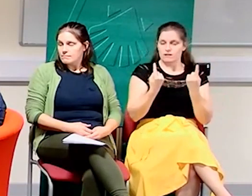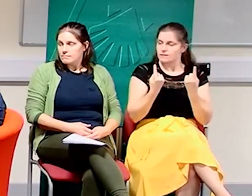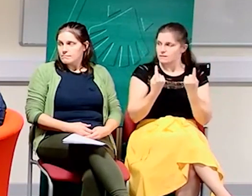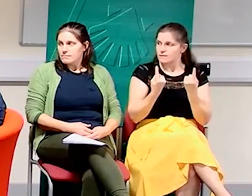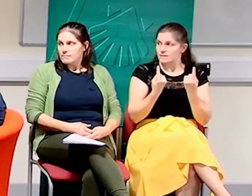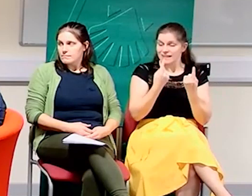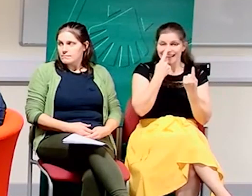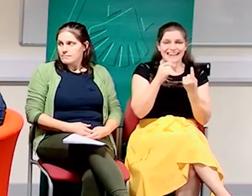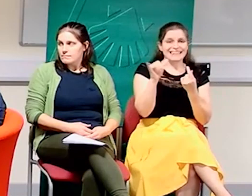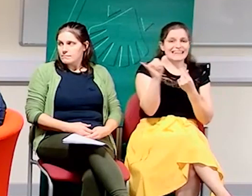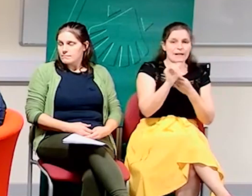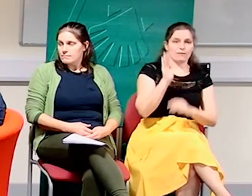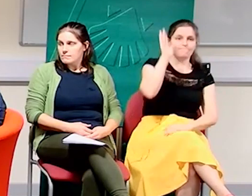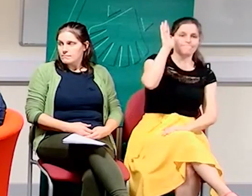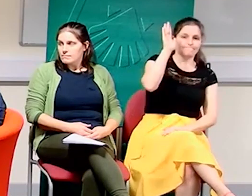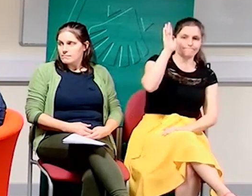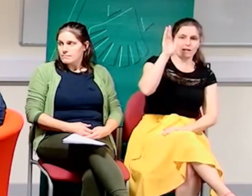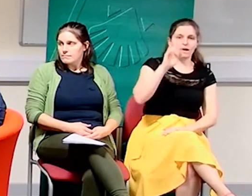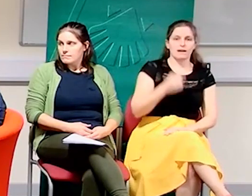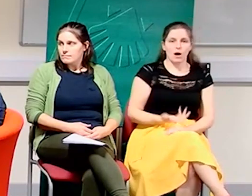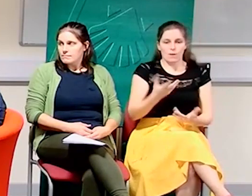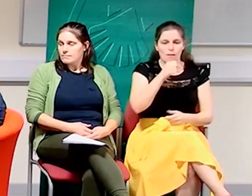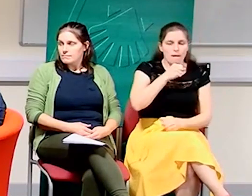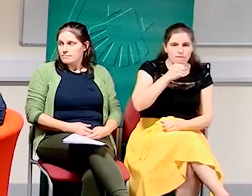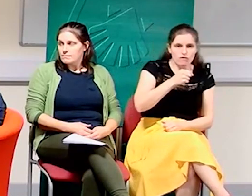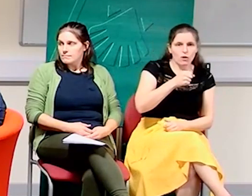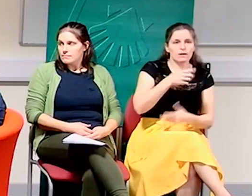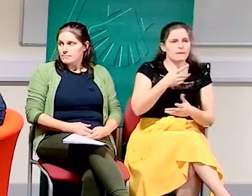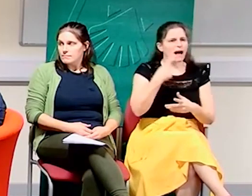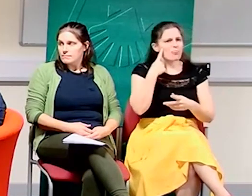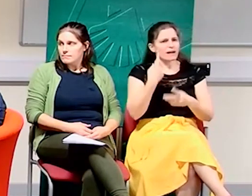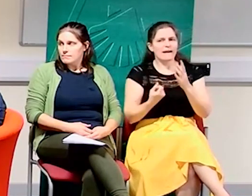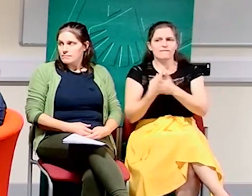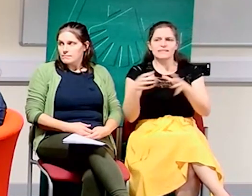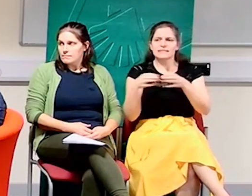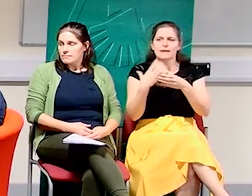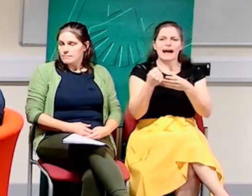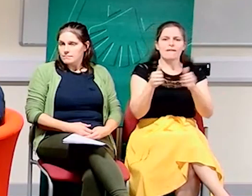that by raising your hand but I also think the events team have put around around the room uh